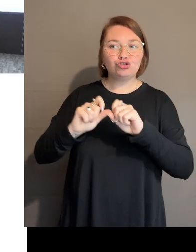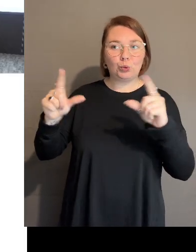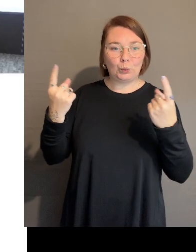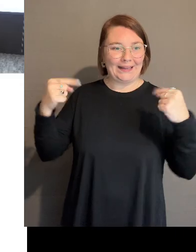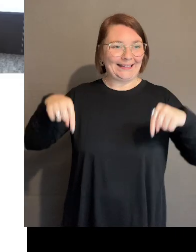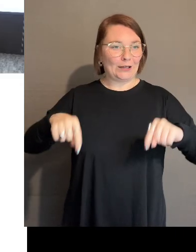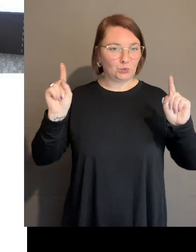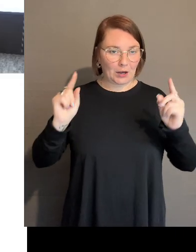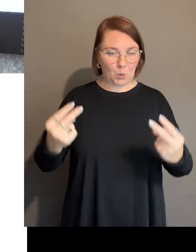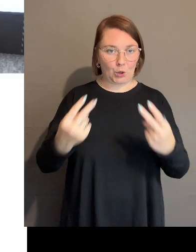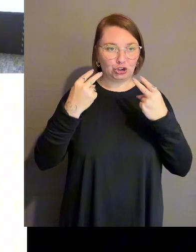For those in the room.